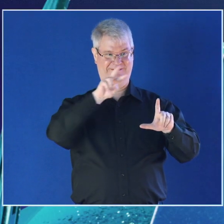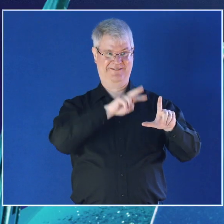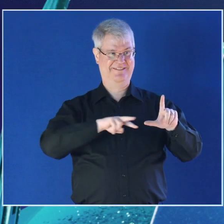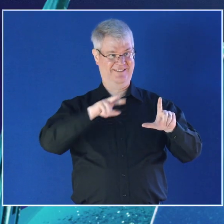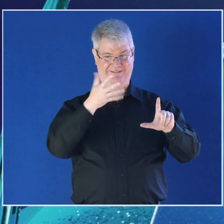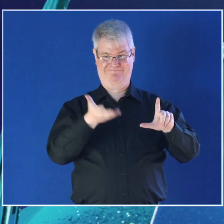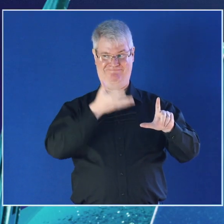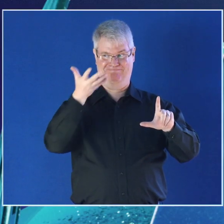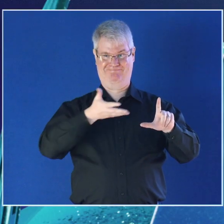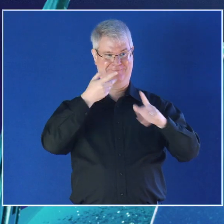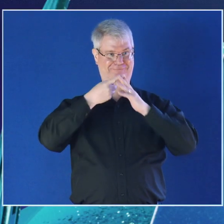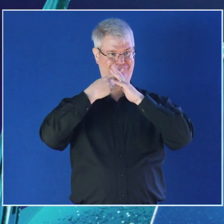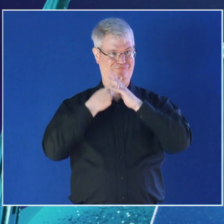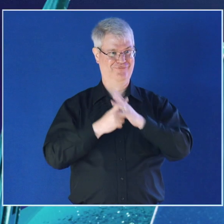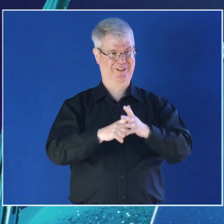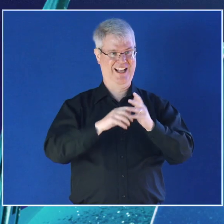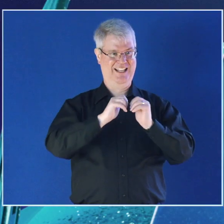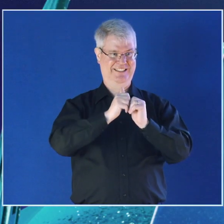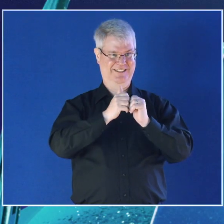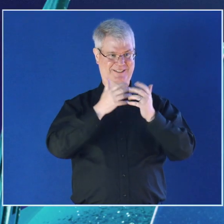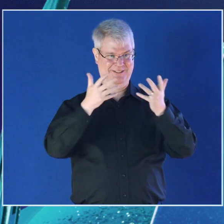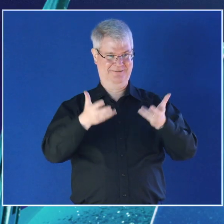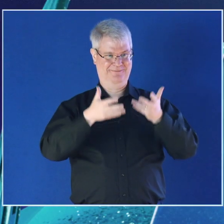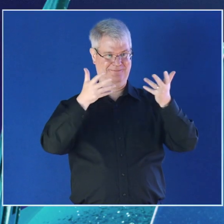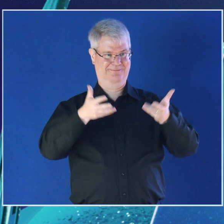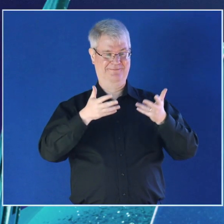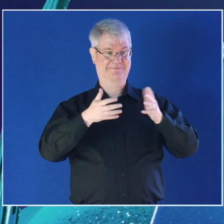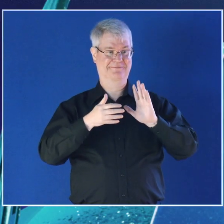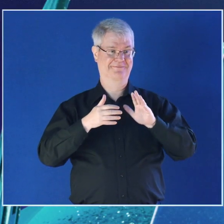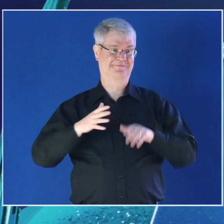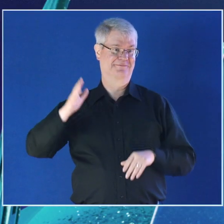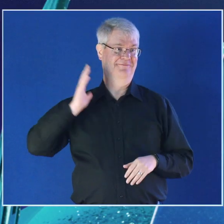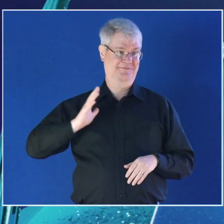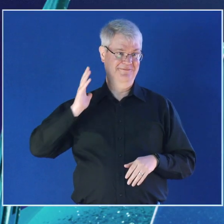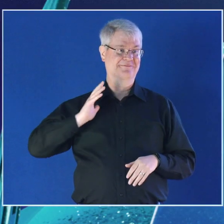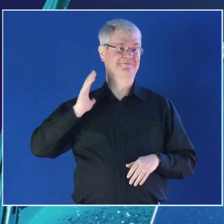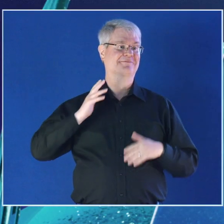like, traditional voice to text, we had to dictate every word,